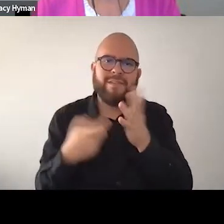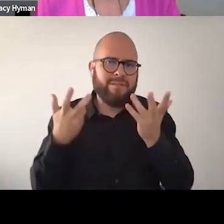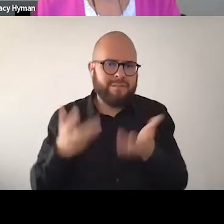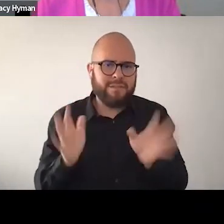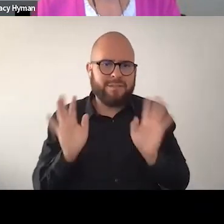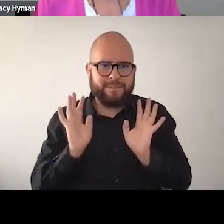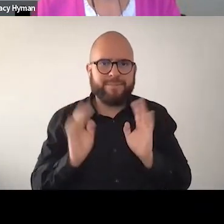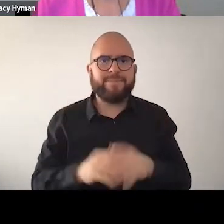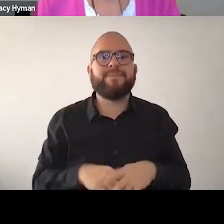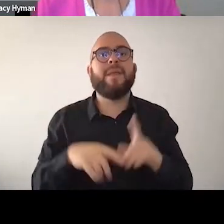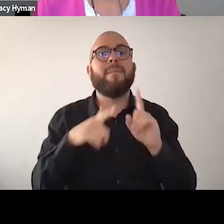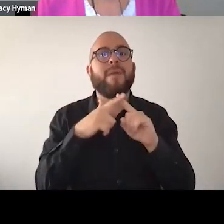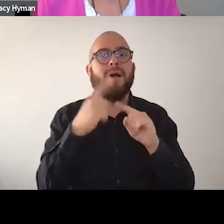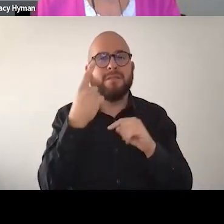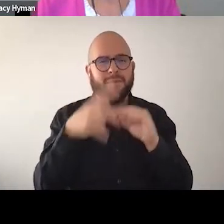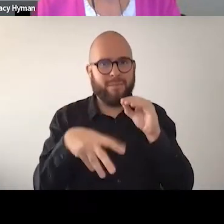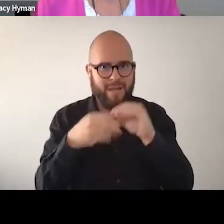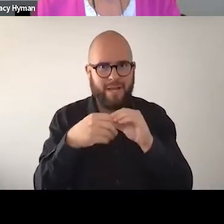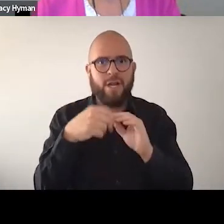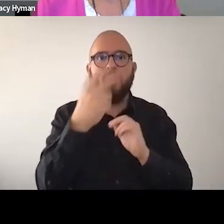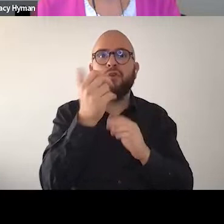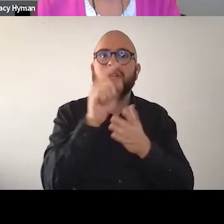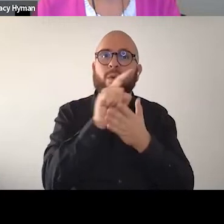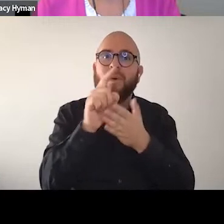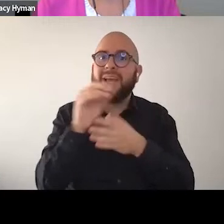and one year use we separated out the difference